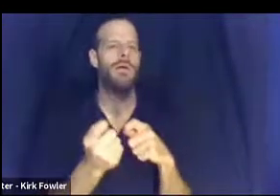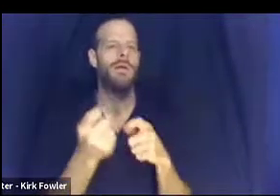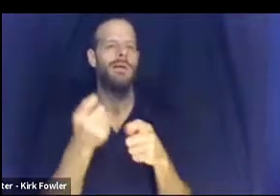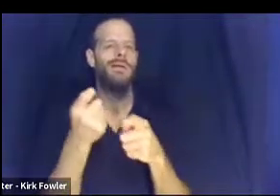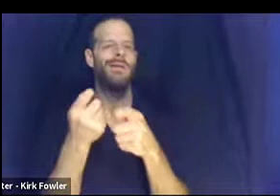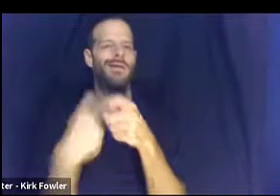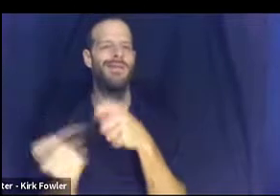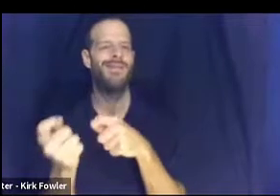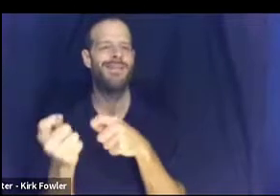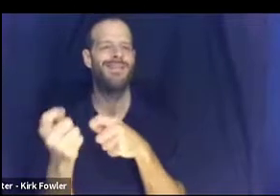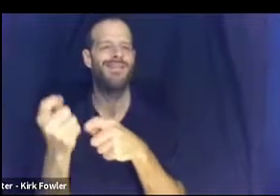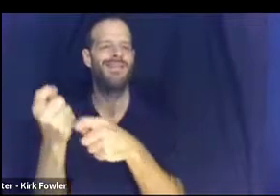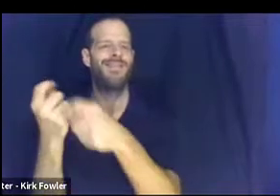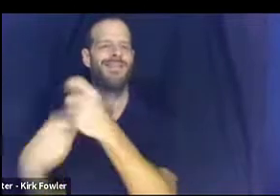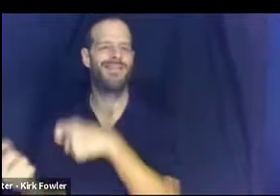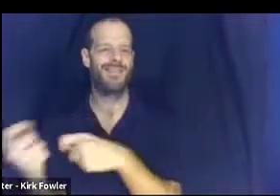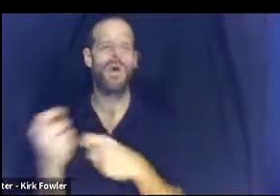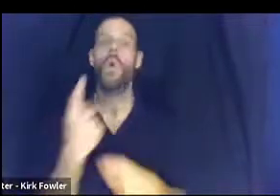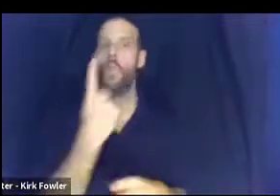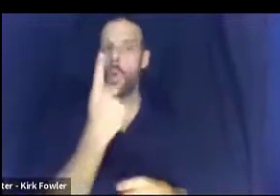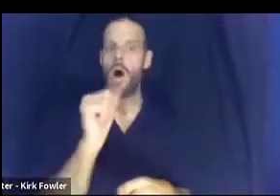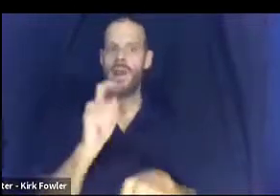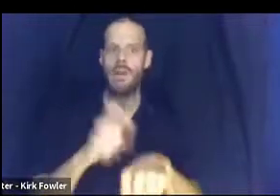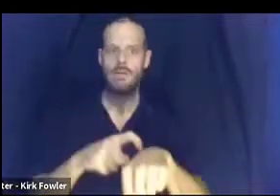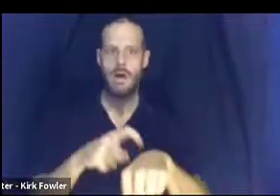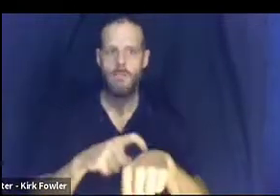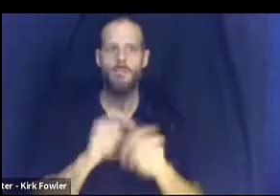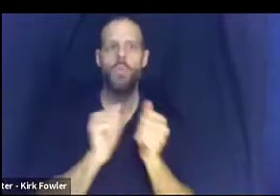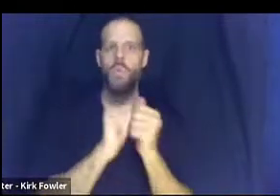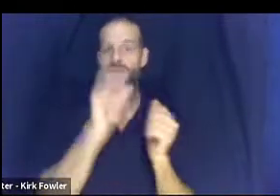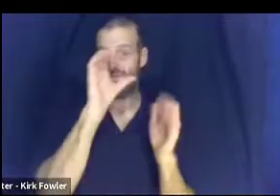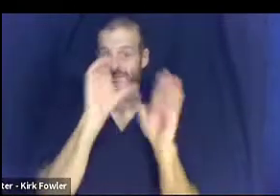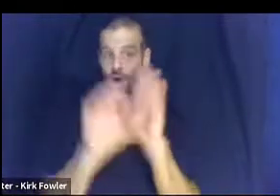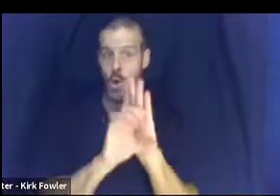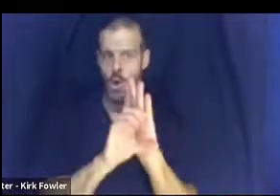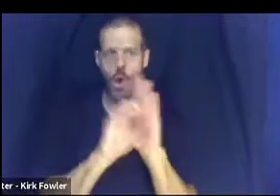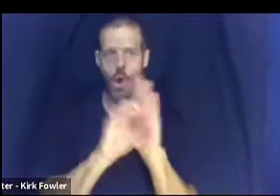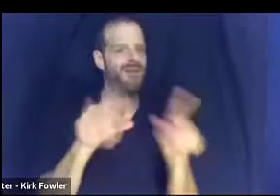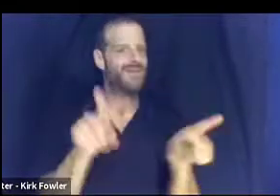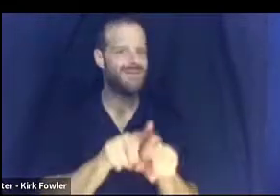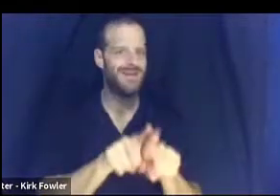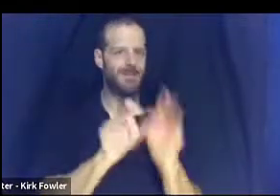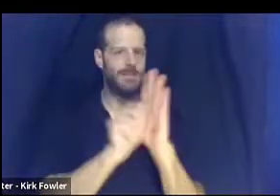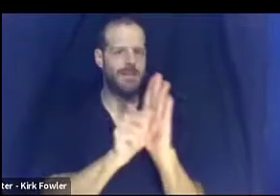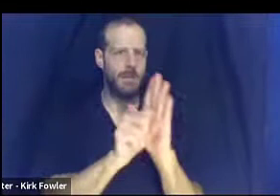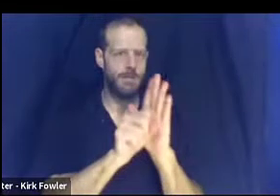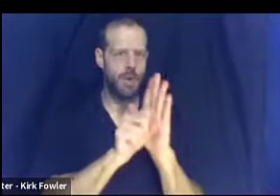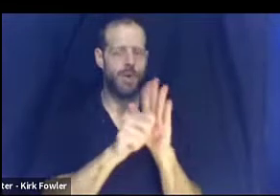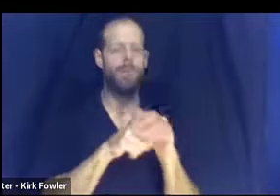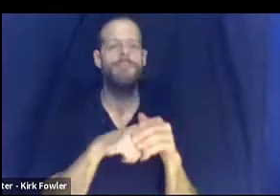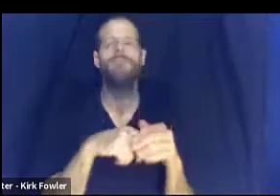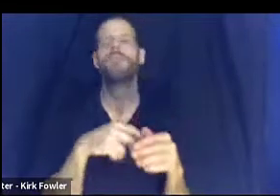with photos of those same symbols. And we could do that either on an iPad